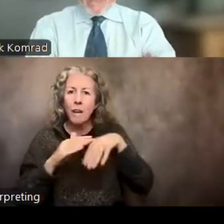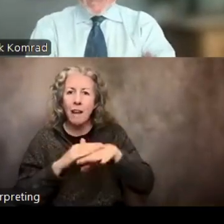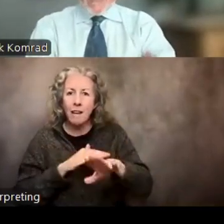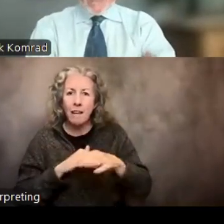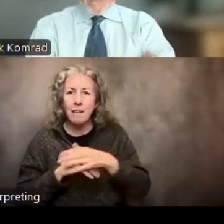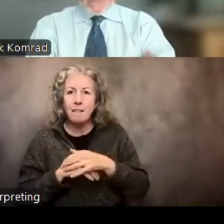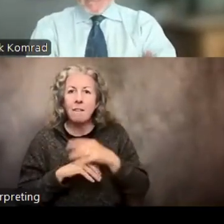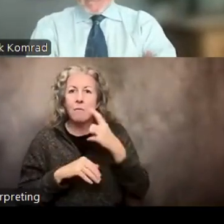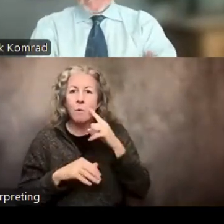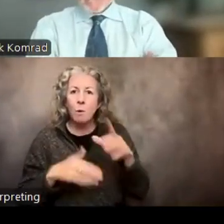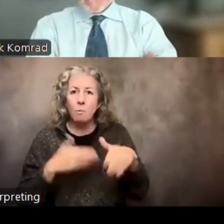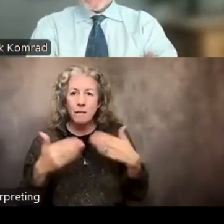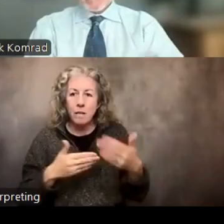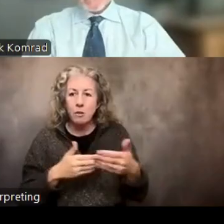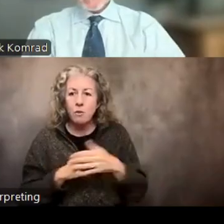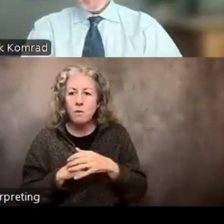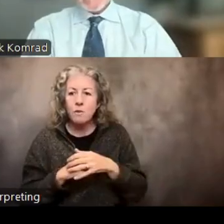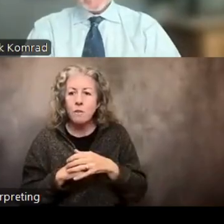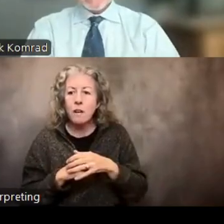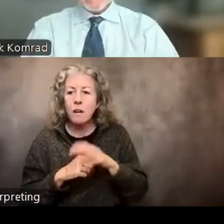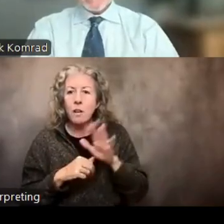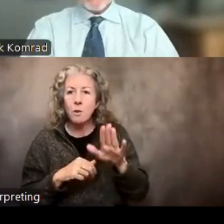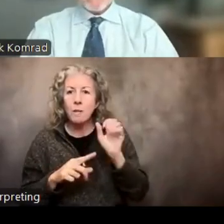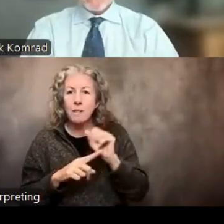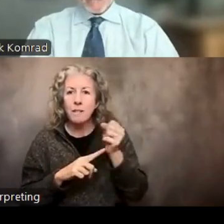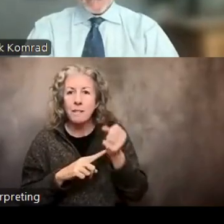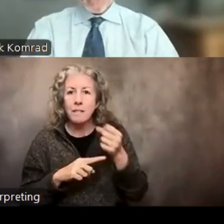procedures is that your condition is considered futile.